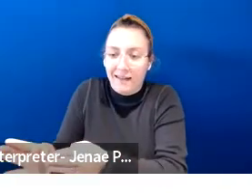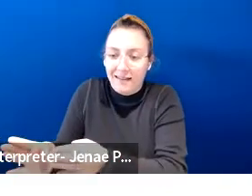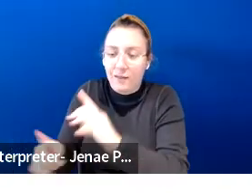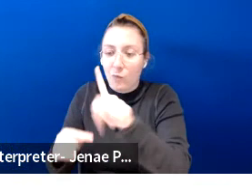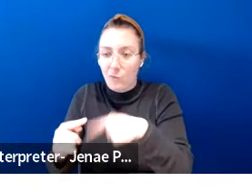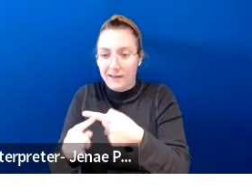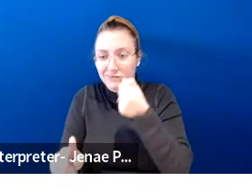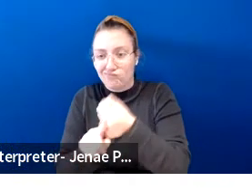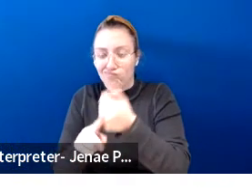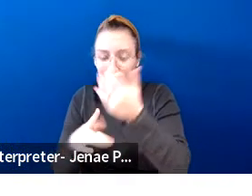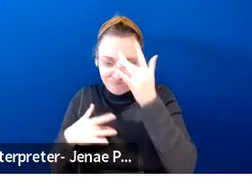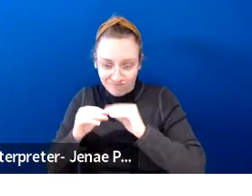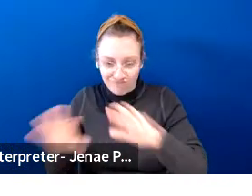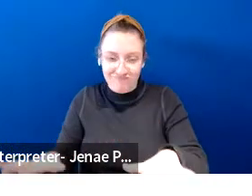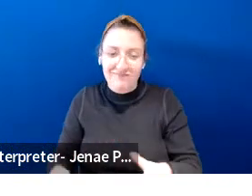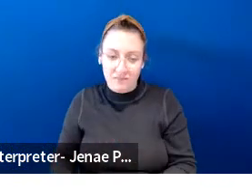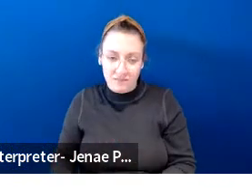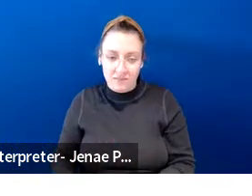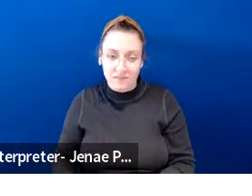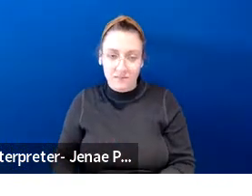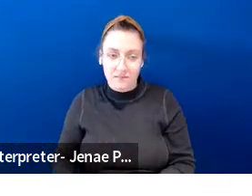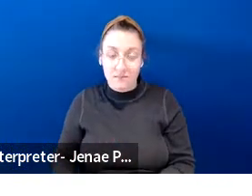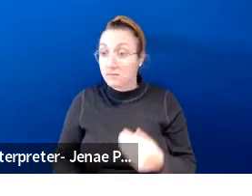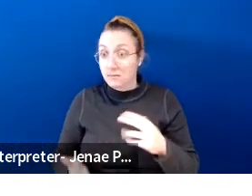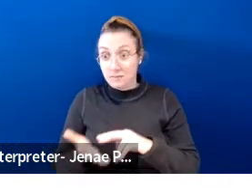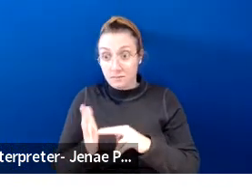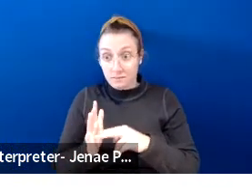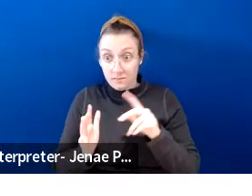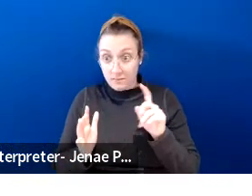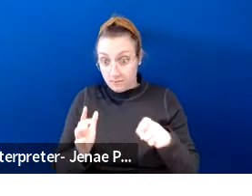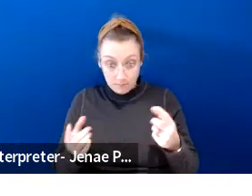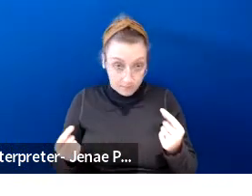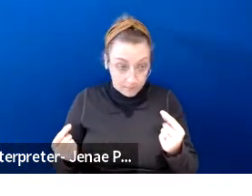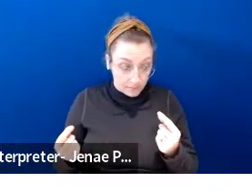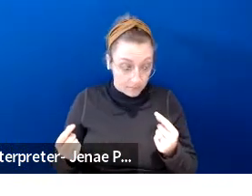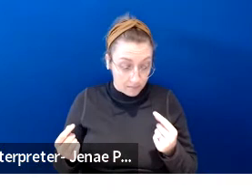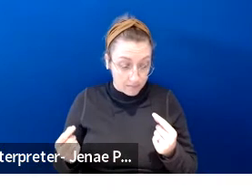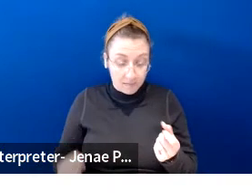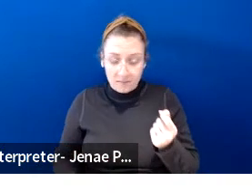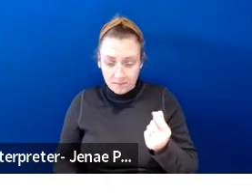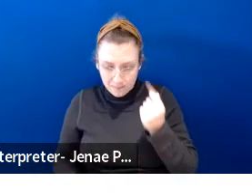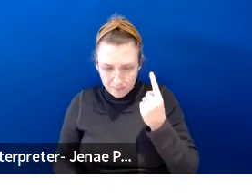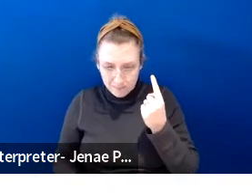So the way power to that is understanding that there's not just one pathway